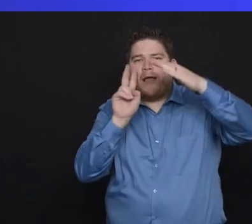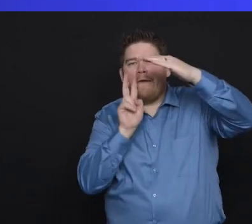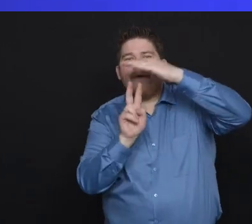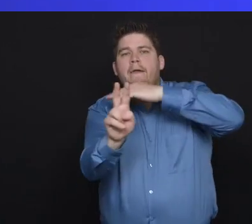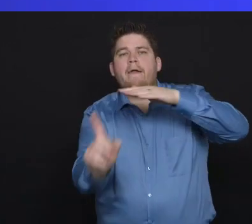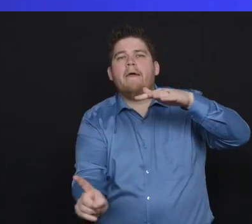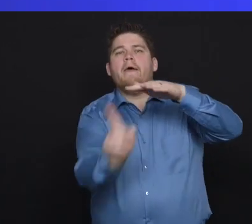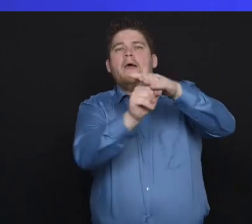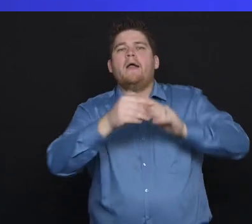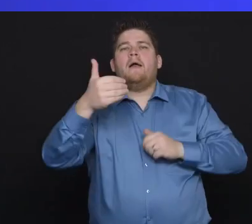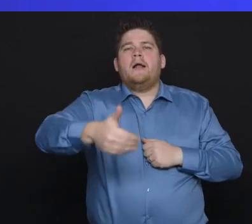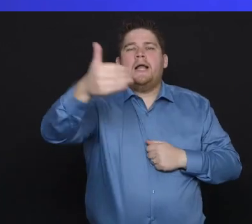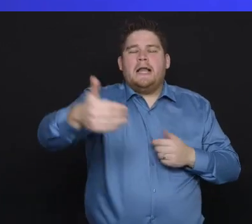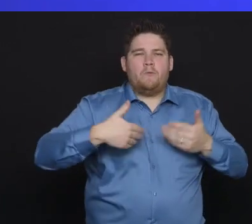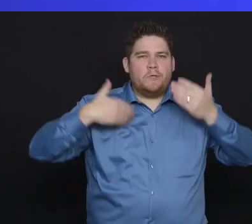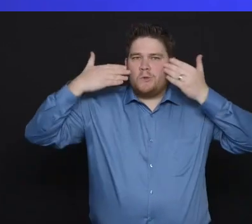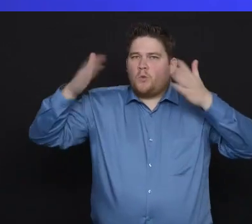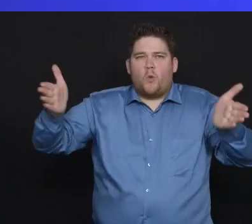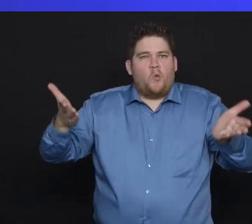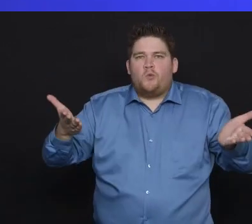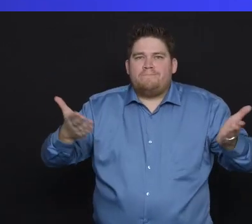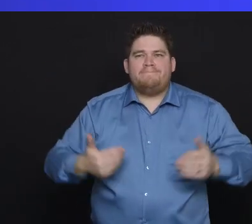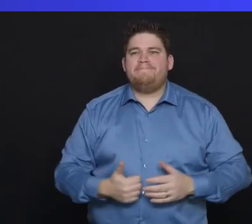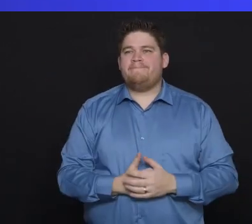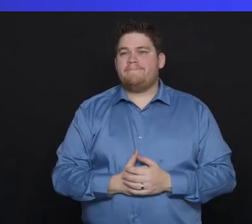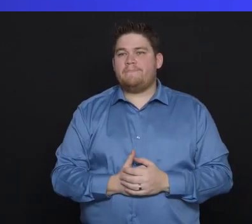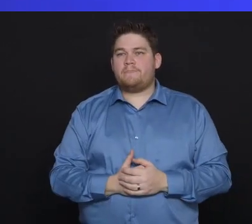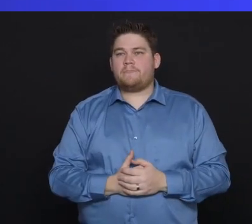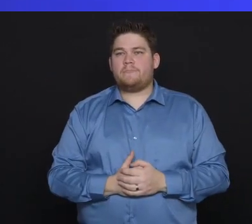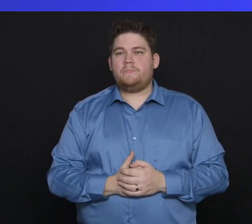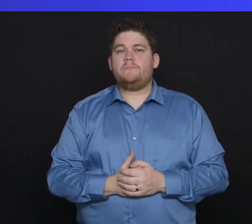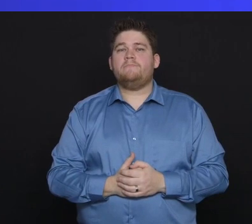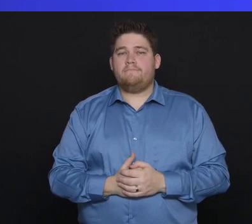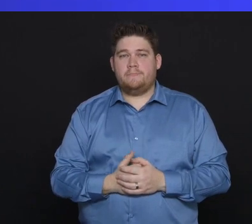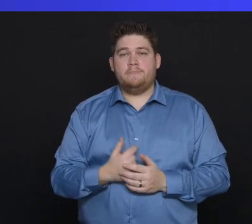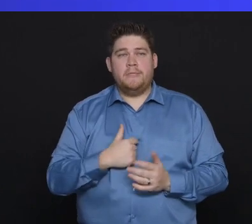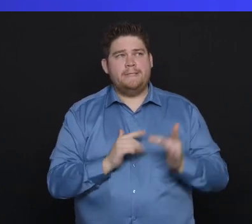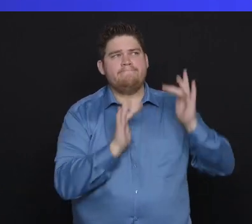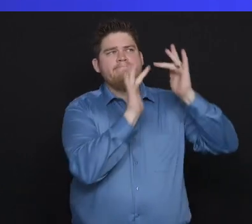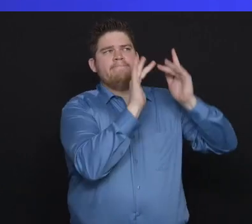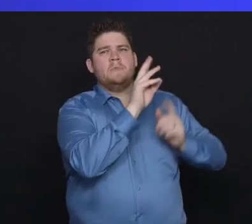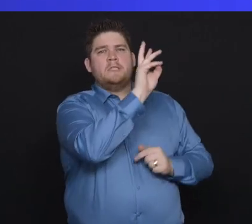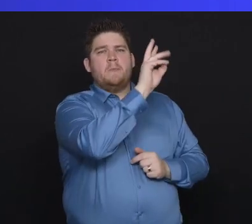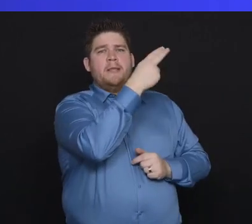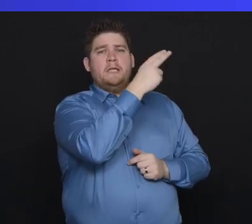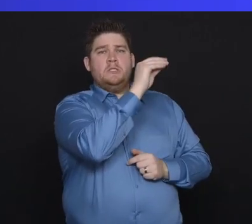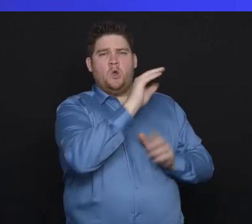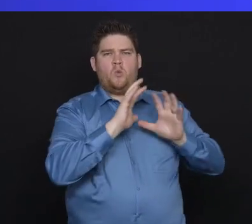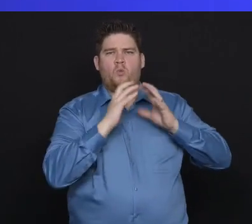groups I work with about some of the measures we have implemented in the last two weeks, and I've said this before.